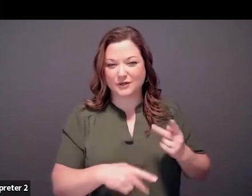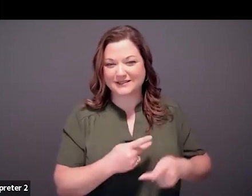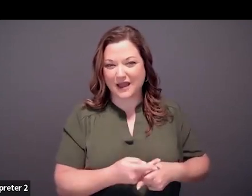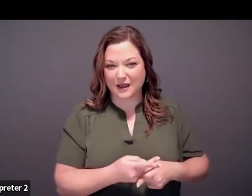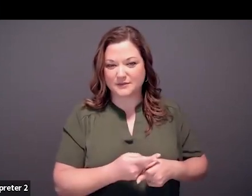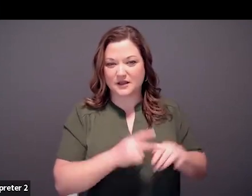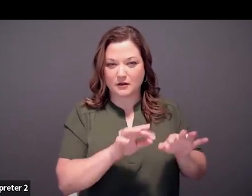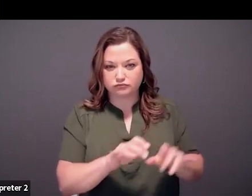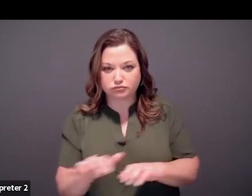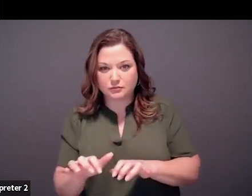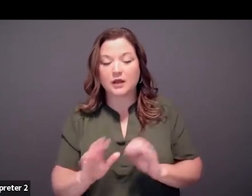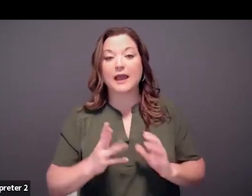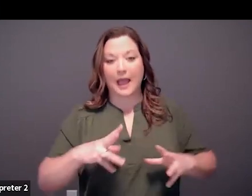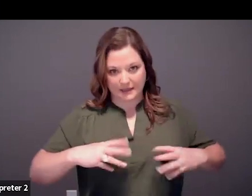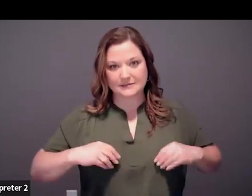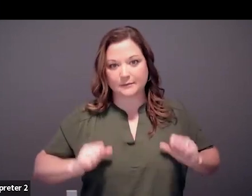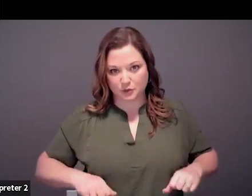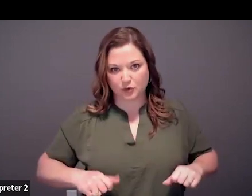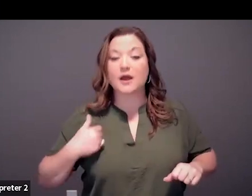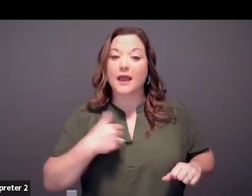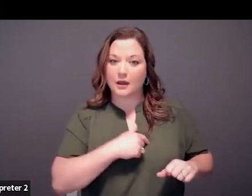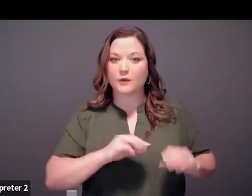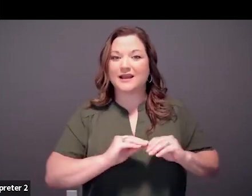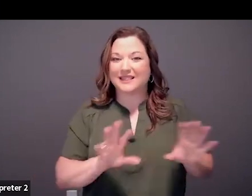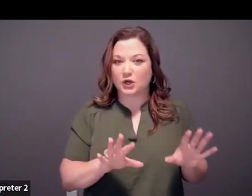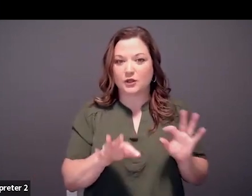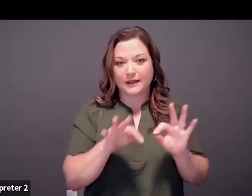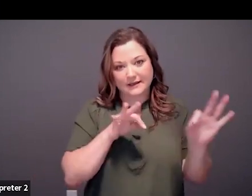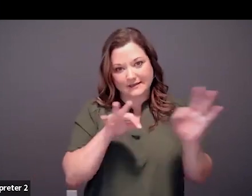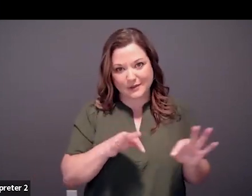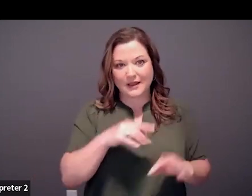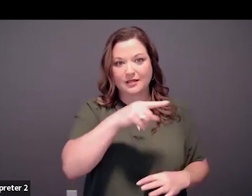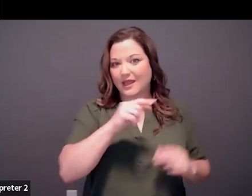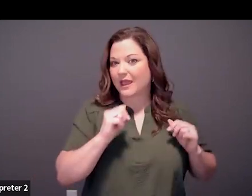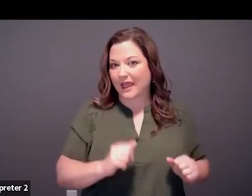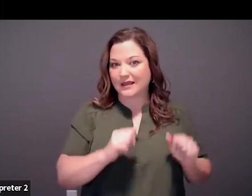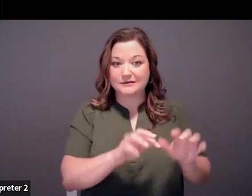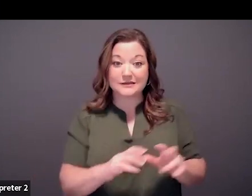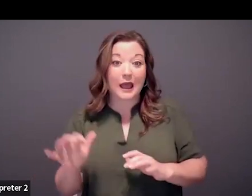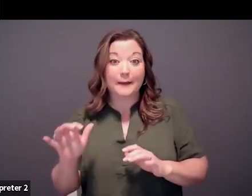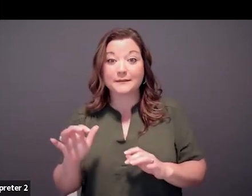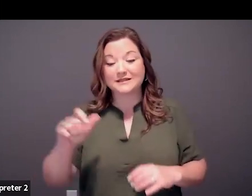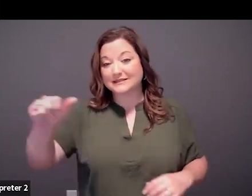and we clearly labeled that in the message that they could type in just a string of 10 numbers.